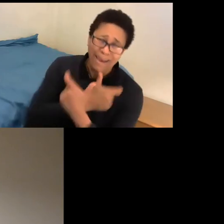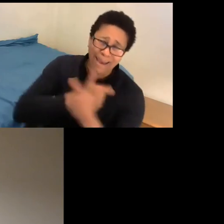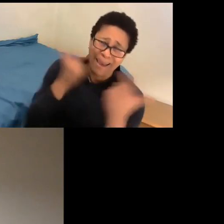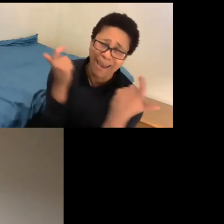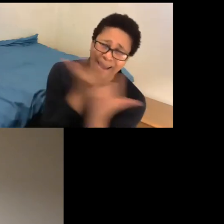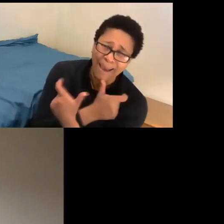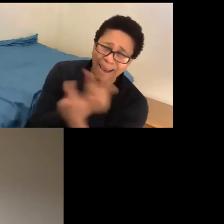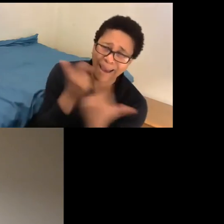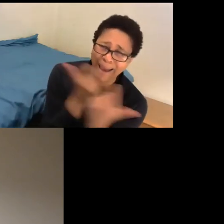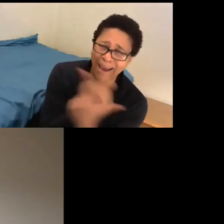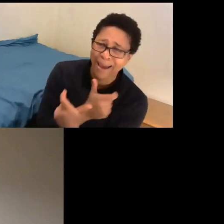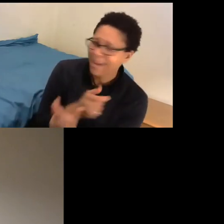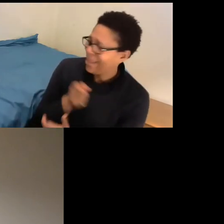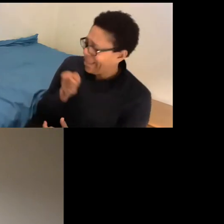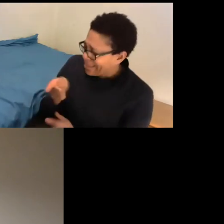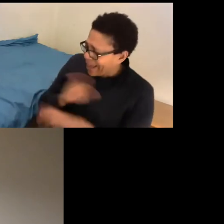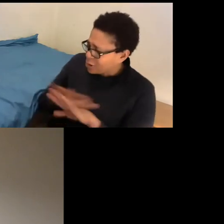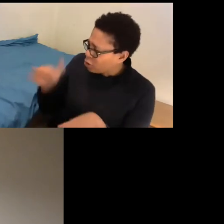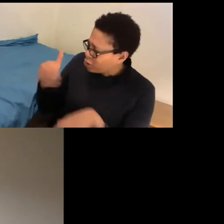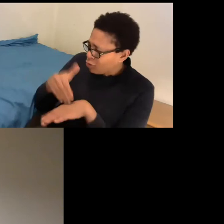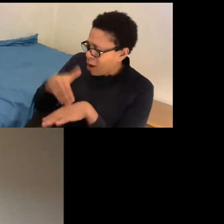Well, that's not a crime. They're just being naughty, you